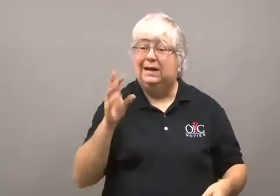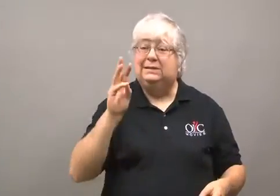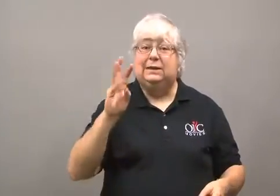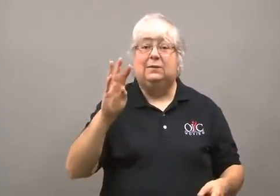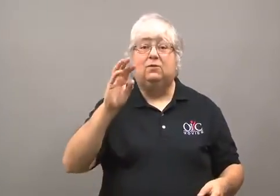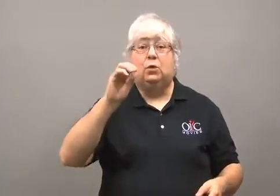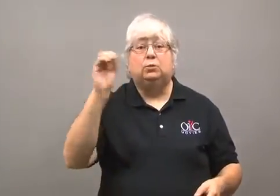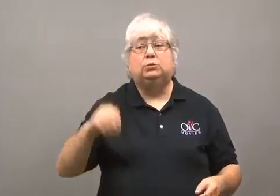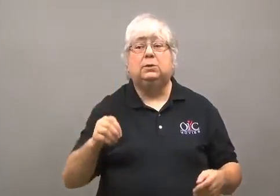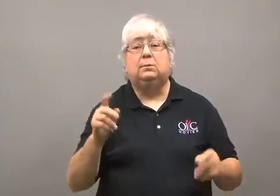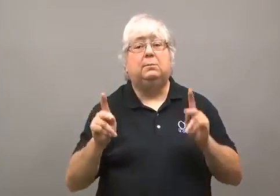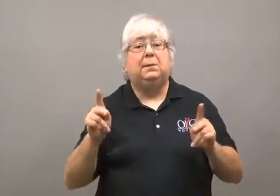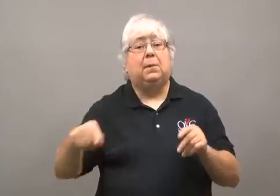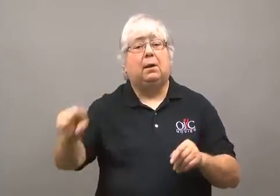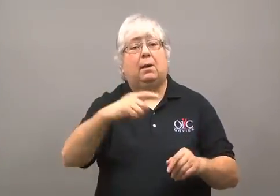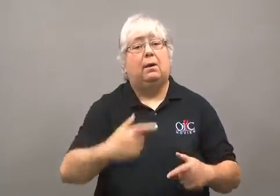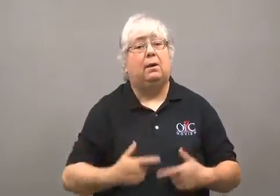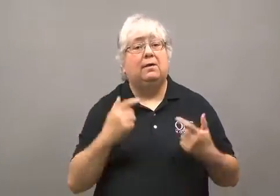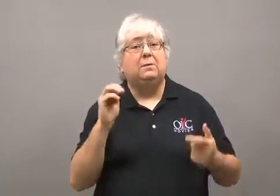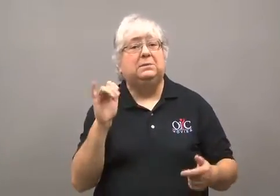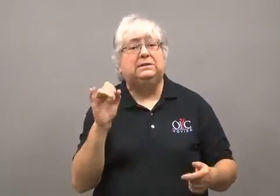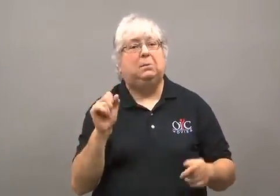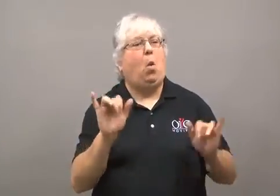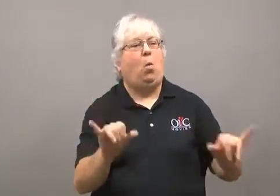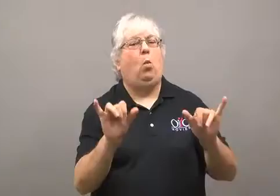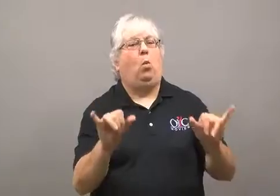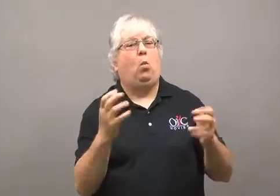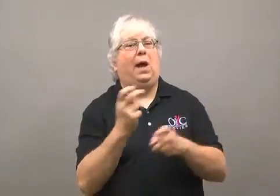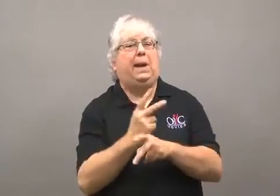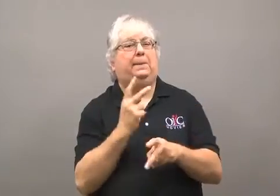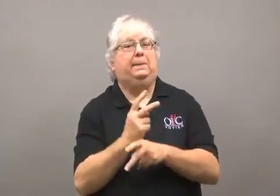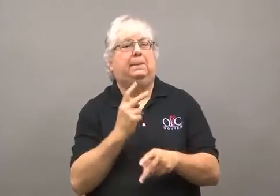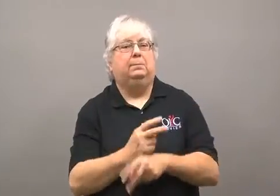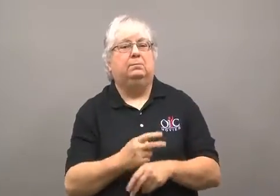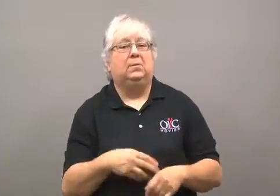Of the voters in Mississippi, 64% voted to keep the flag as is.